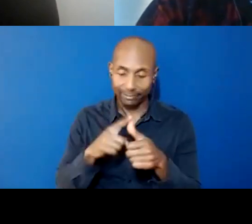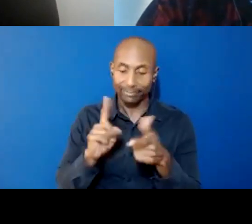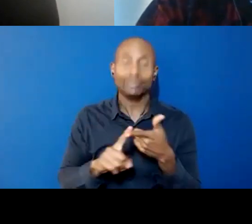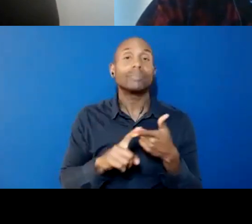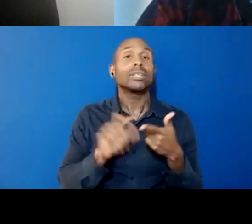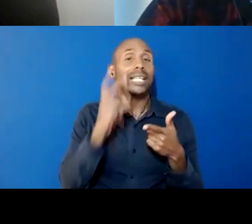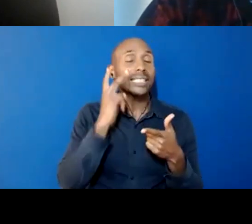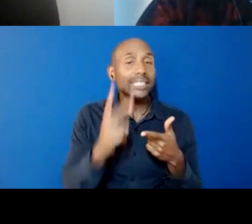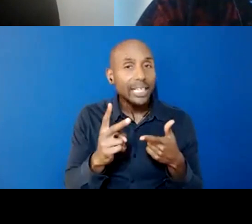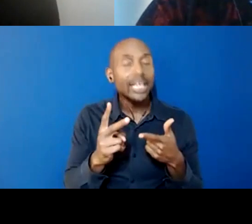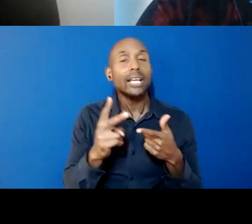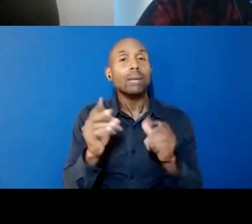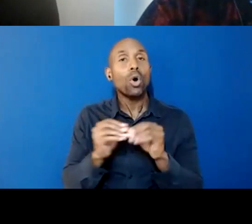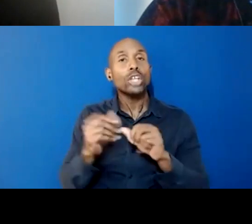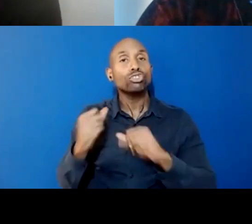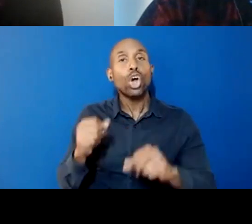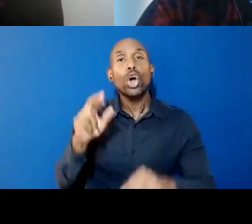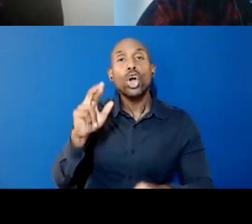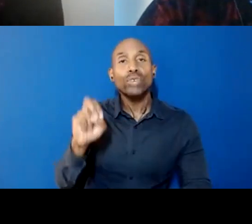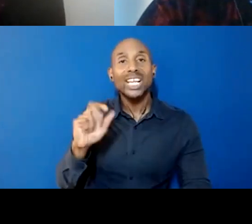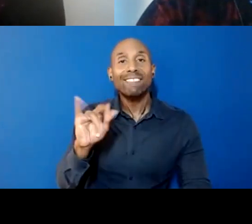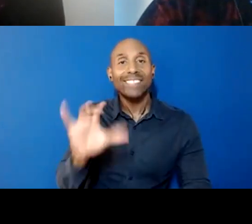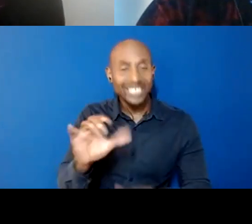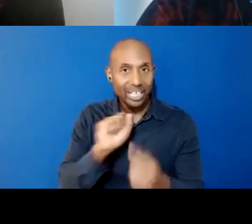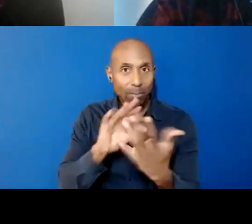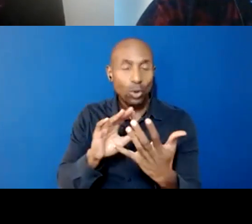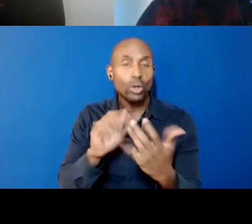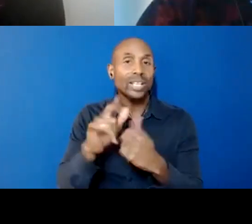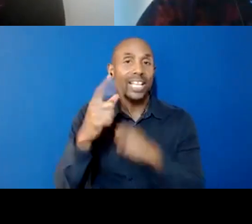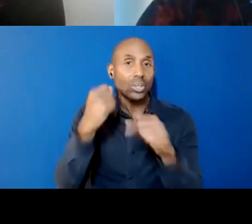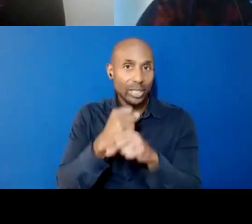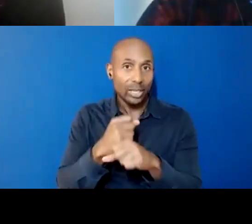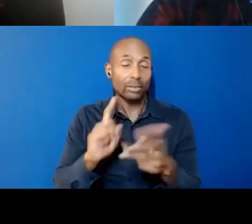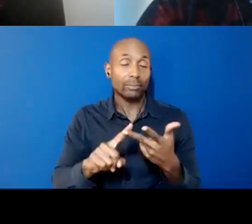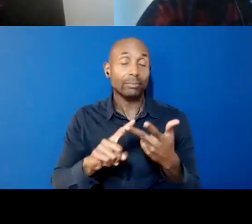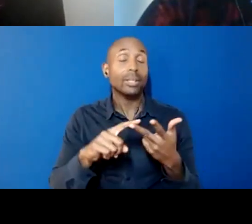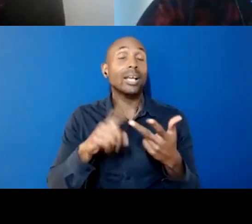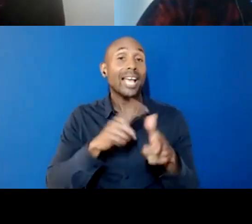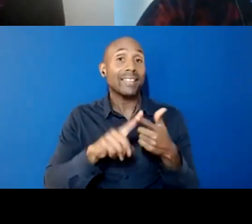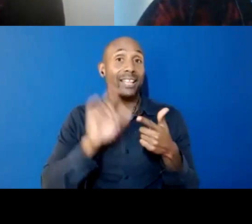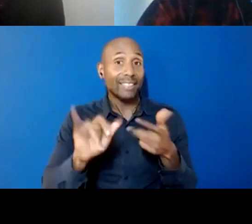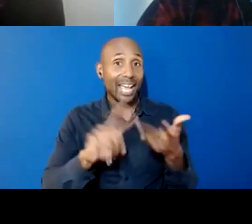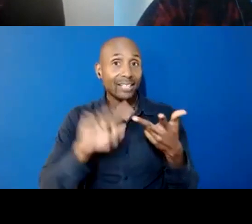going to be and for us to see a little bit of what they are planning to do for the year.